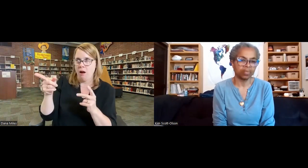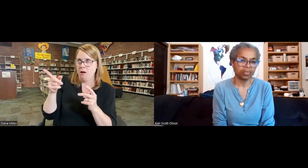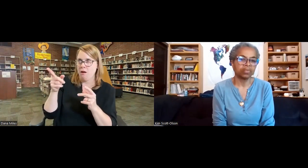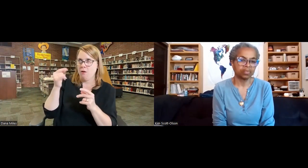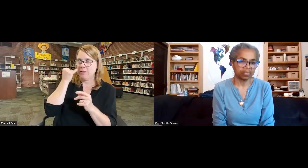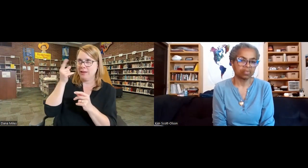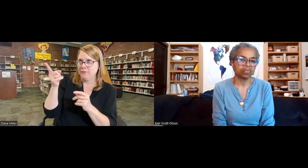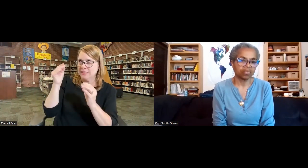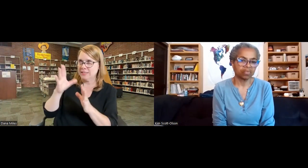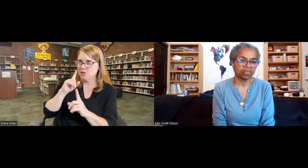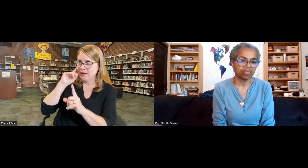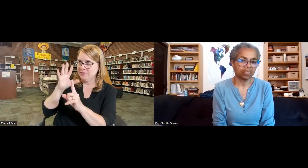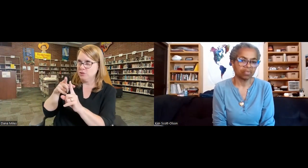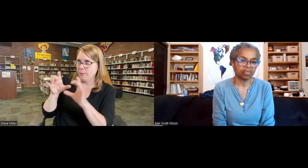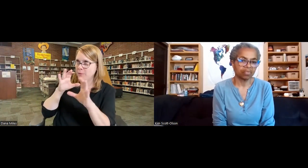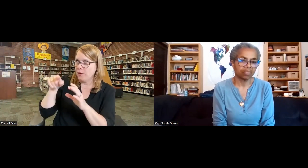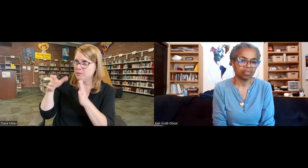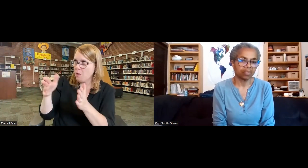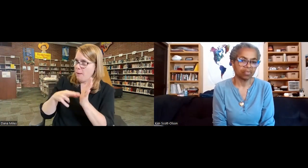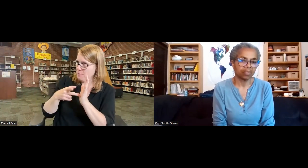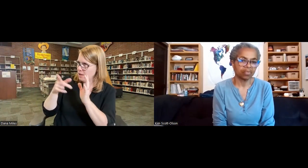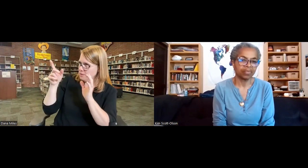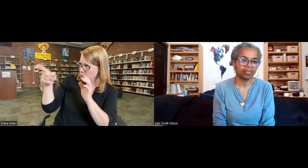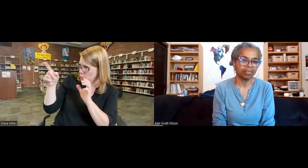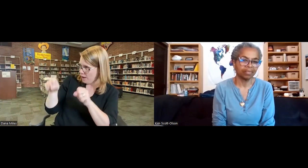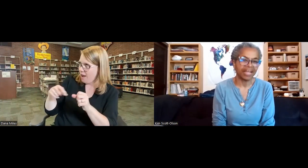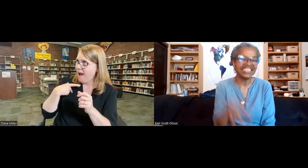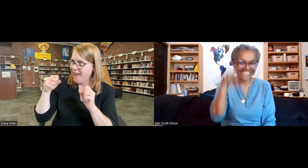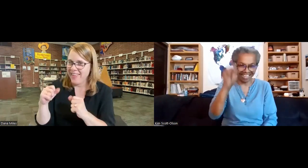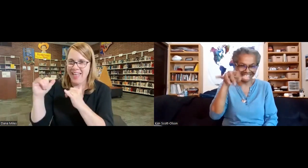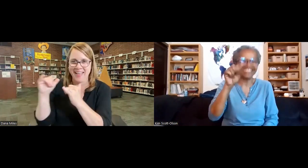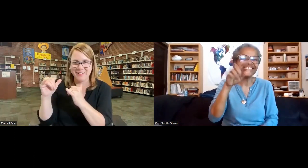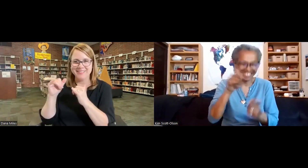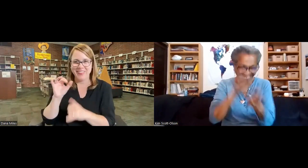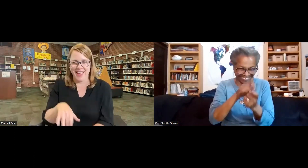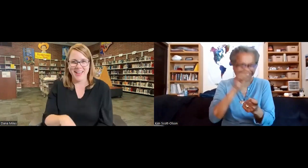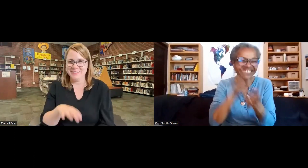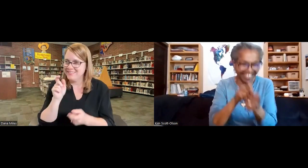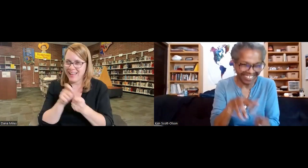It’s important for students to see that if their Deaf teacher is communicating in this way, that means they can too.